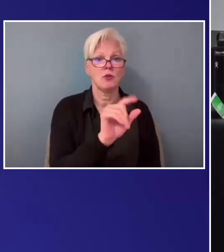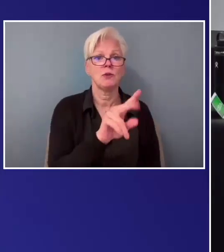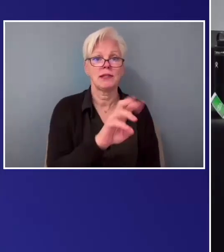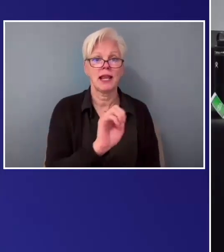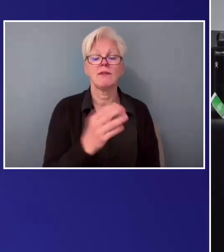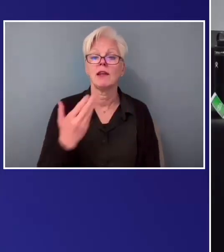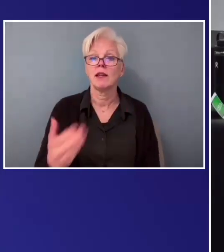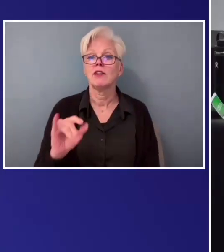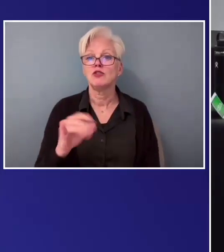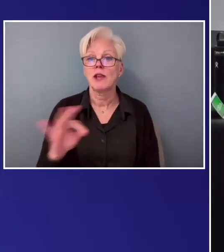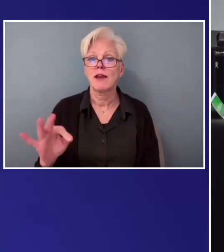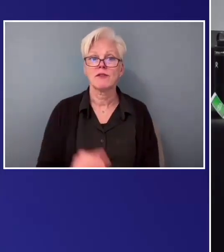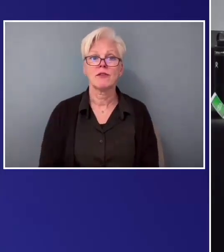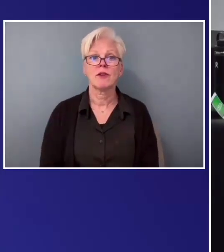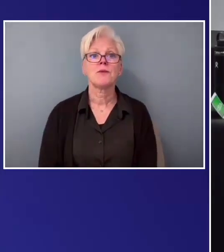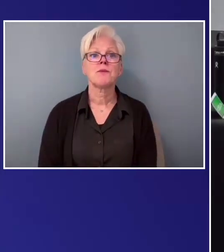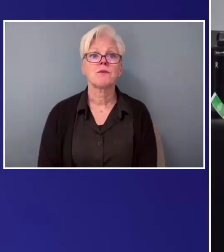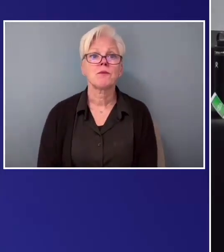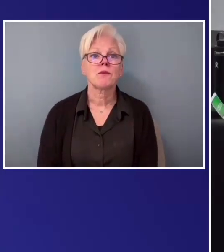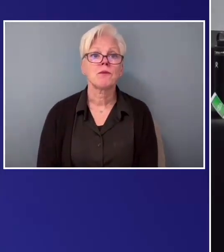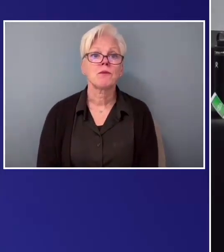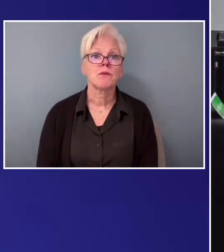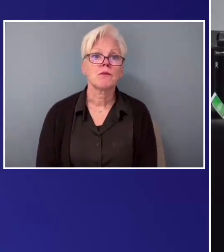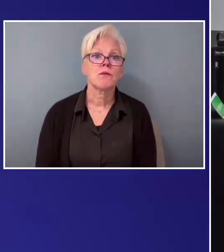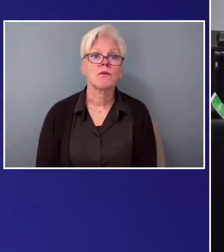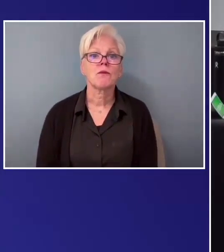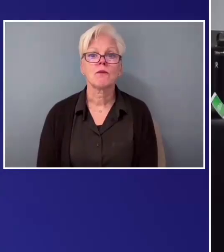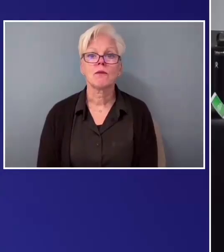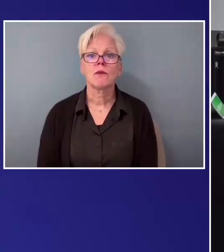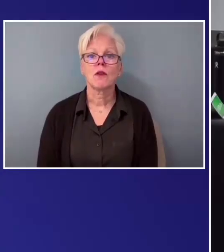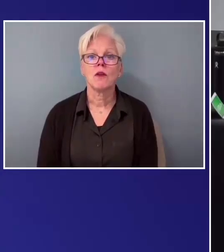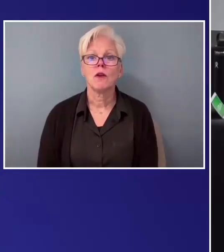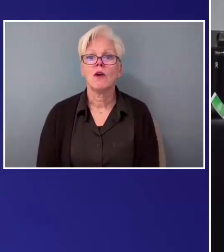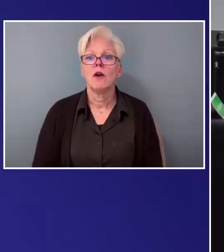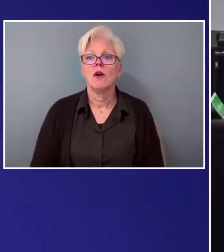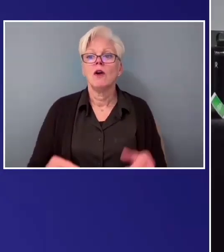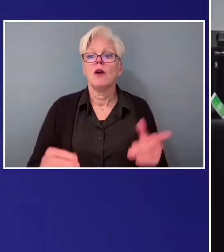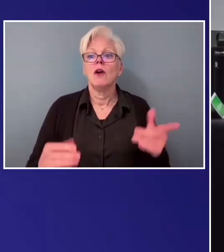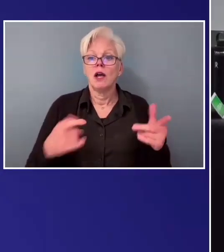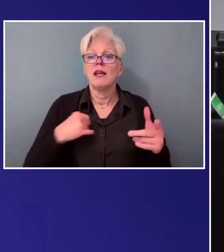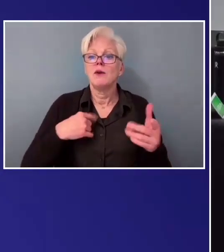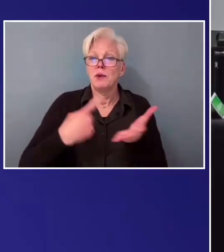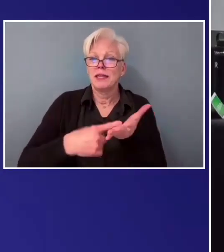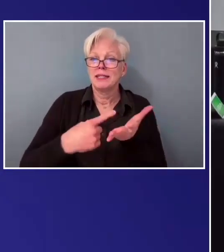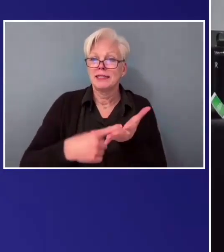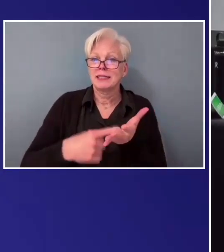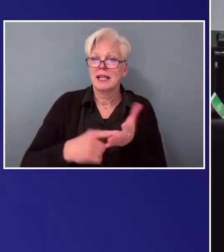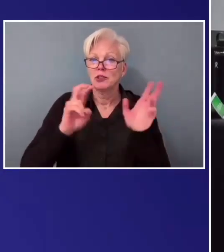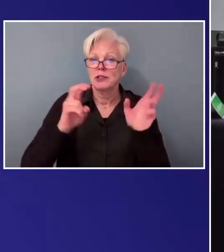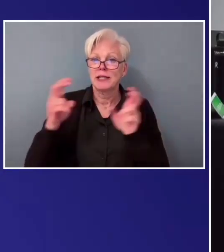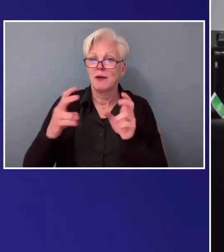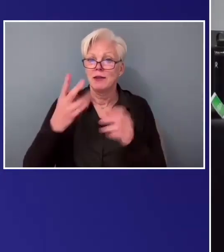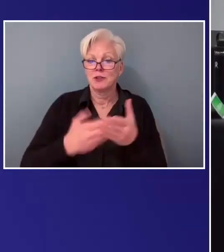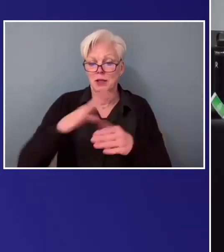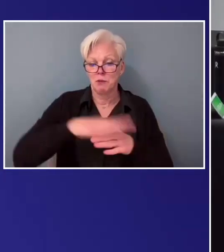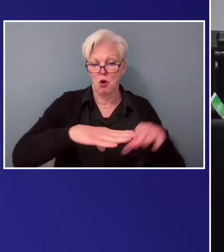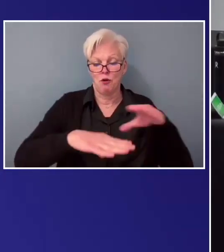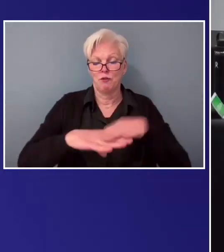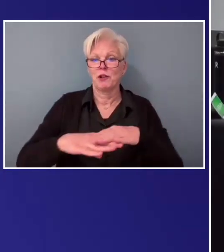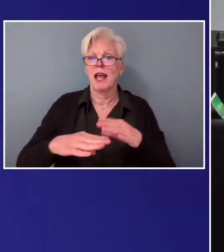Yeah, just with the overlap among topics on our discussions, I'm not really sure where we're hitting different things,